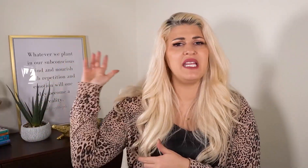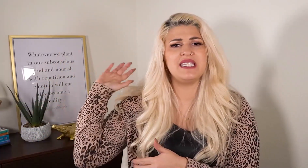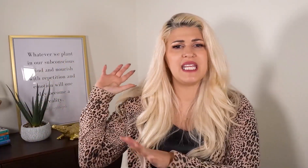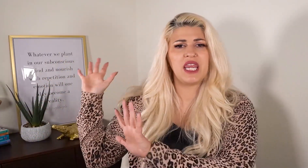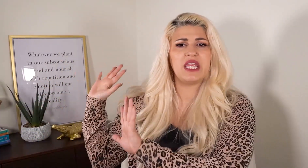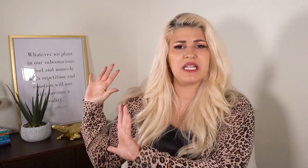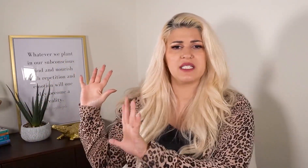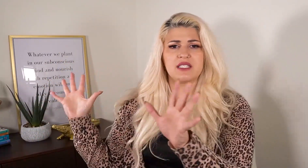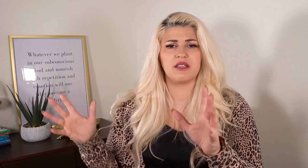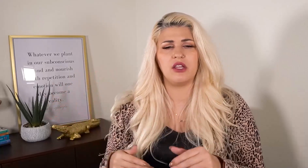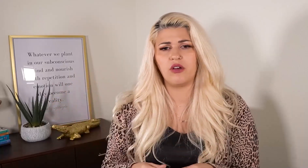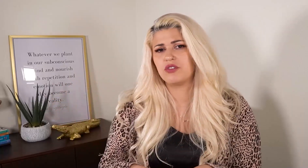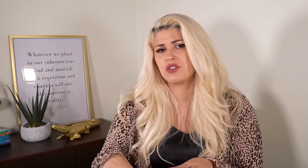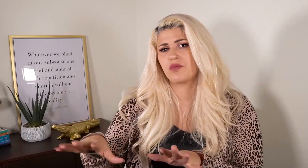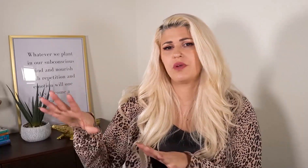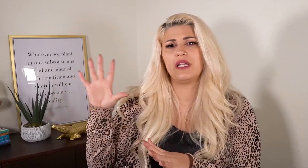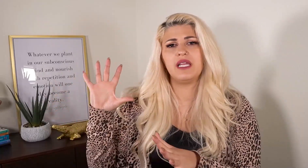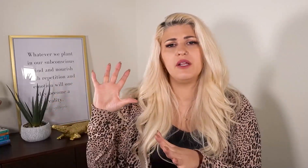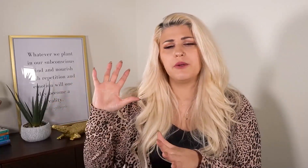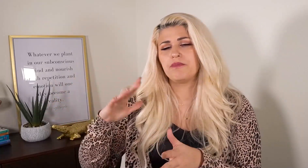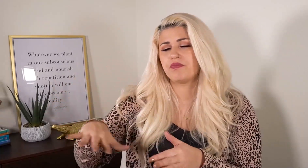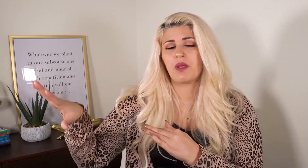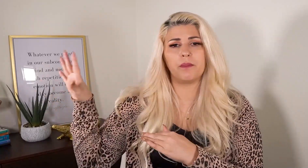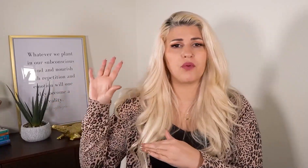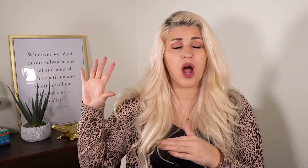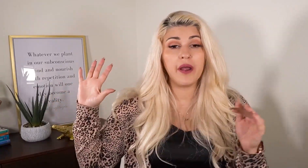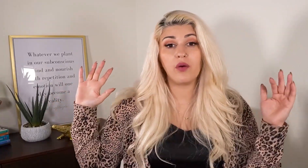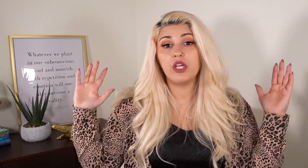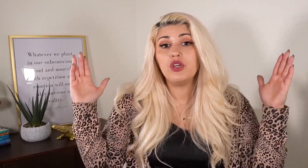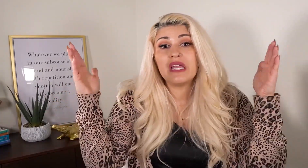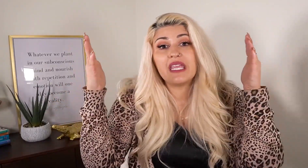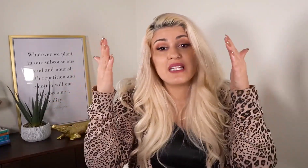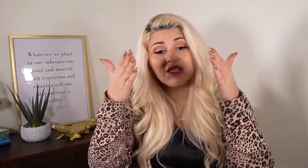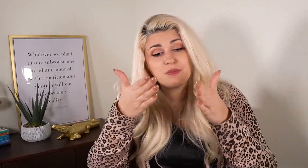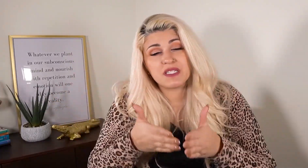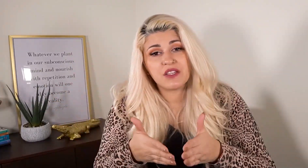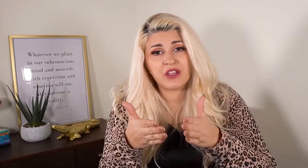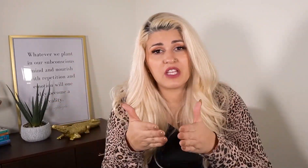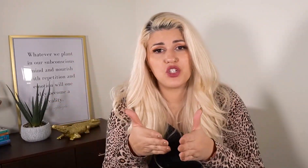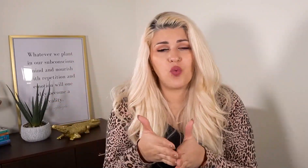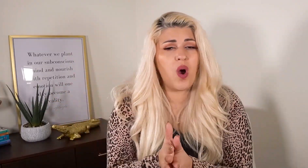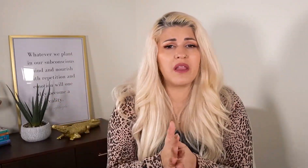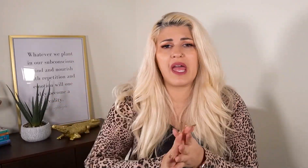I did this, just really broad and you can get as specific as you want.